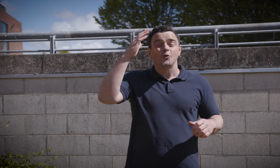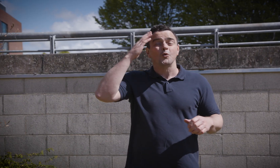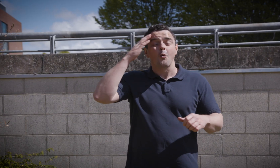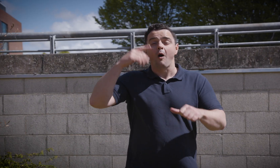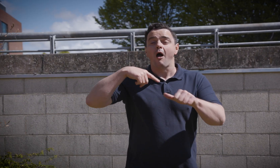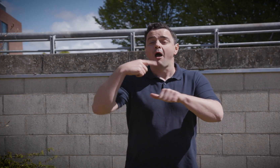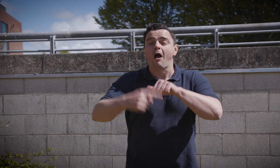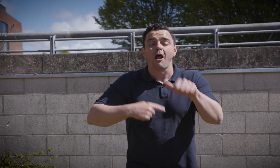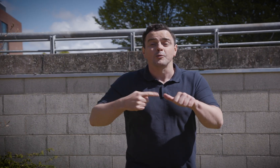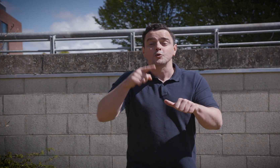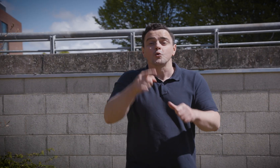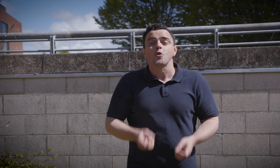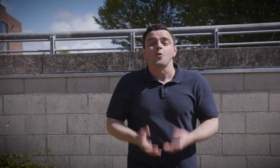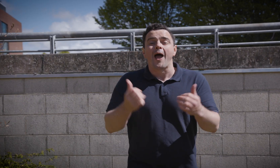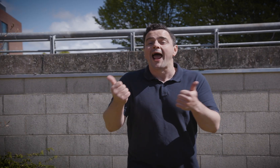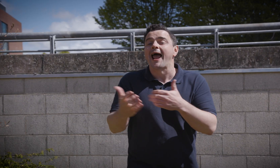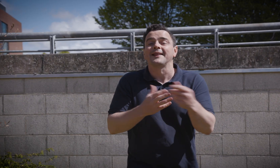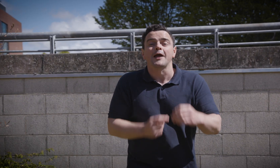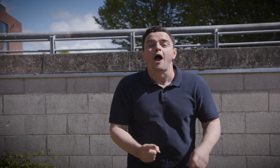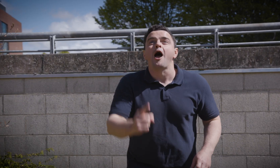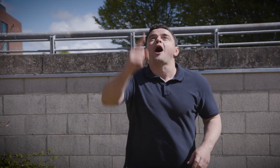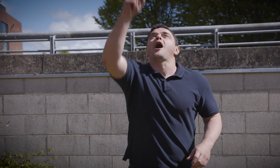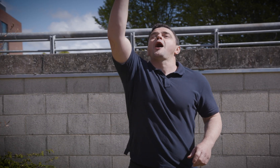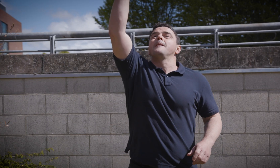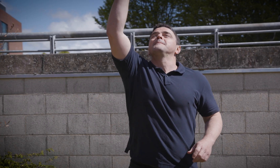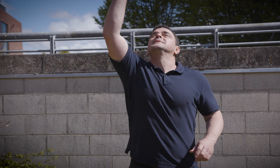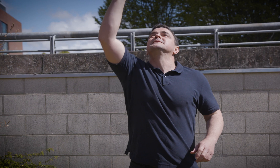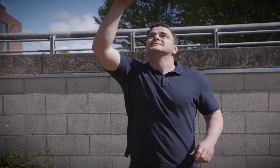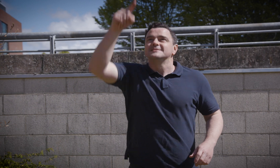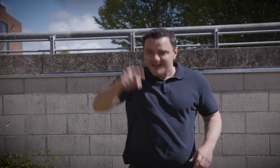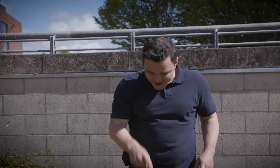You all know that every time you throw something up, it comes back down.